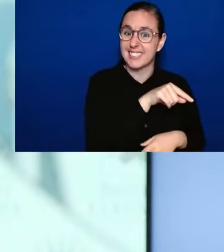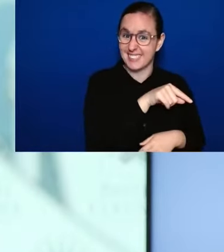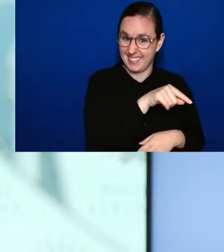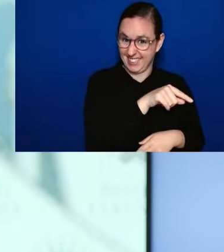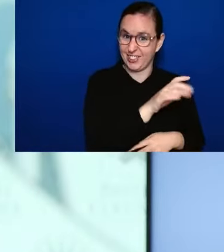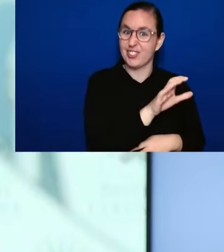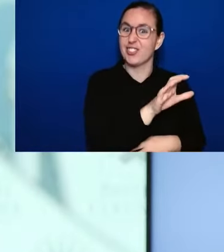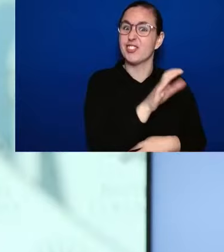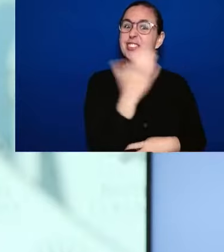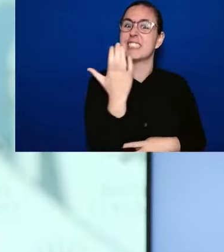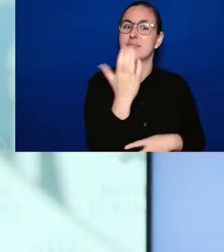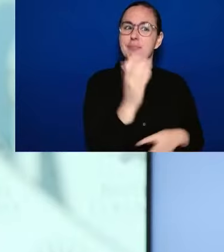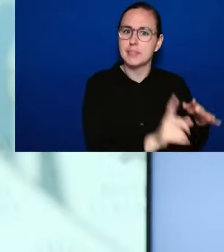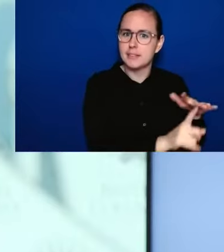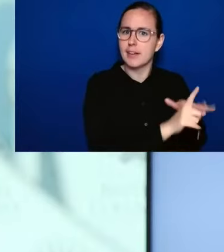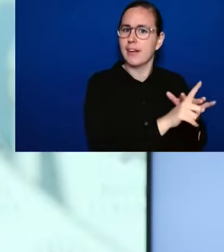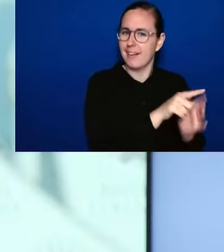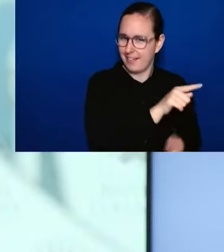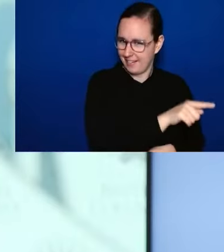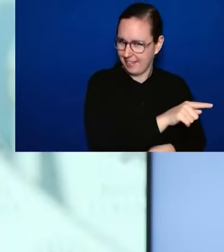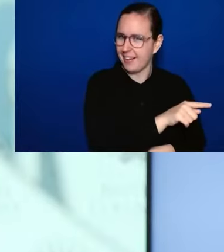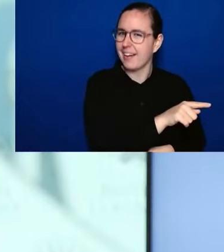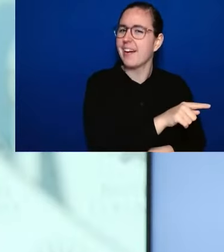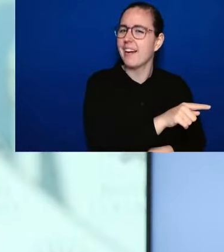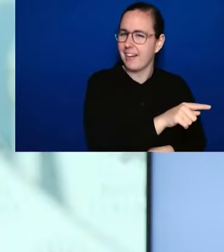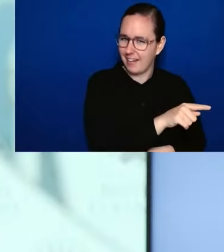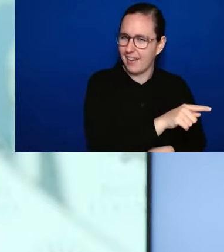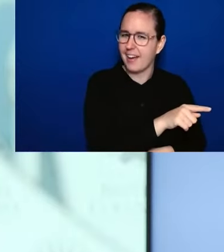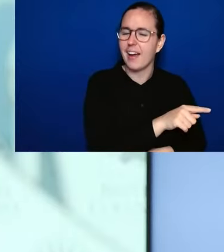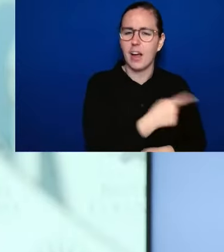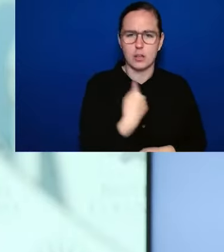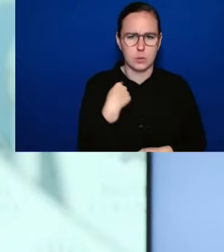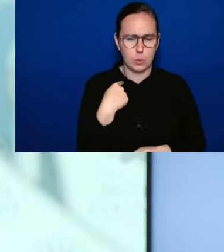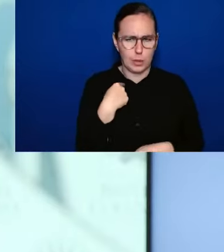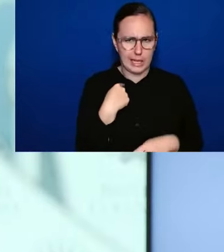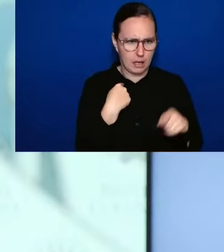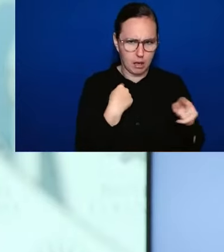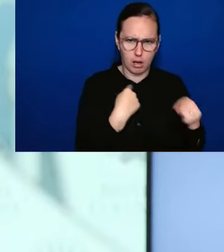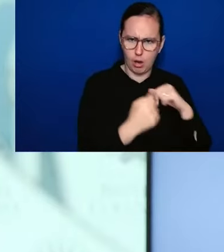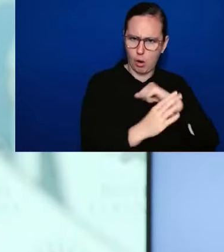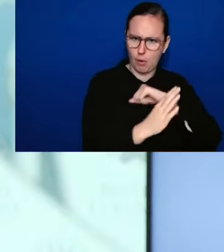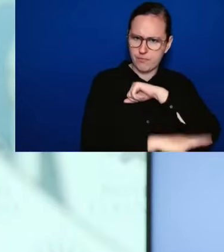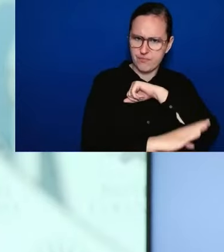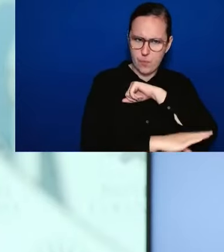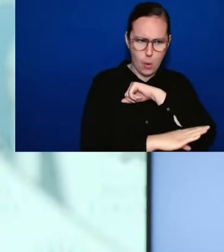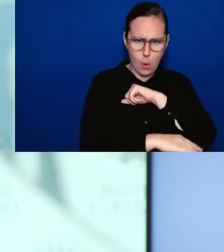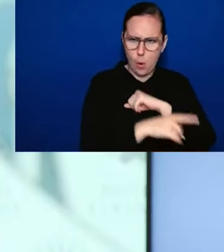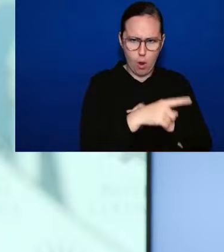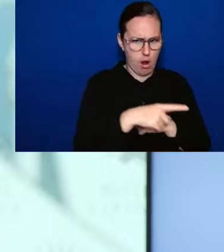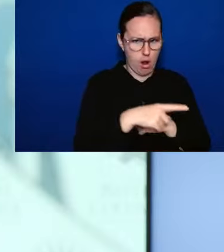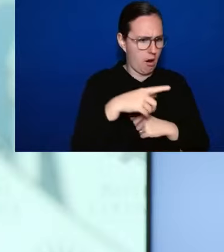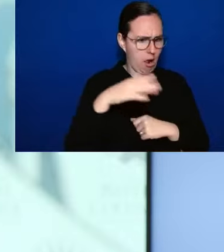expectation that there would not be vaccines ready by December we have vaccinated our first